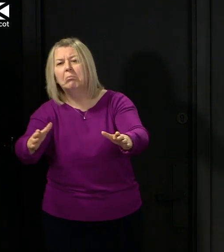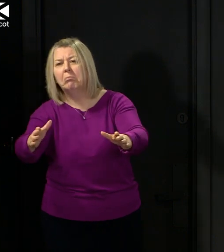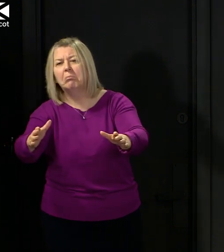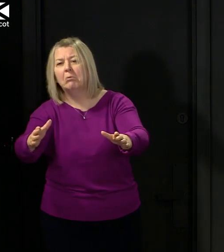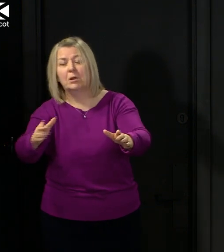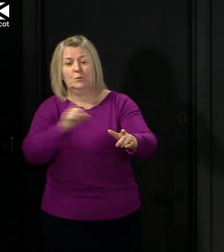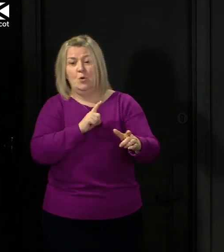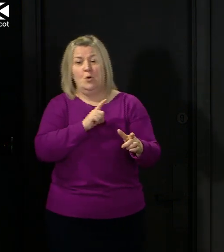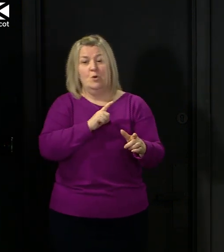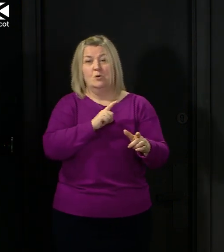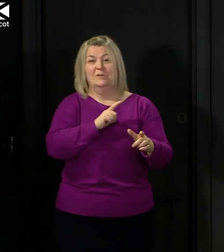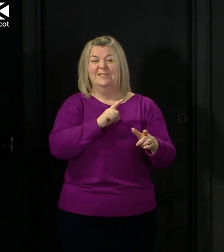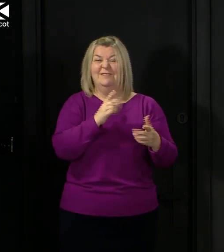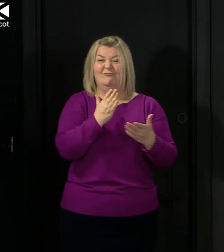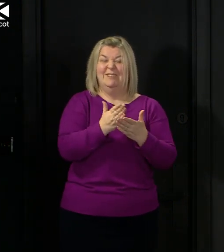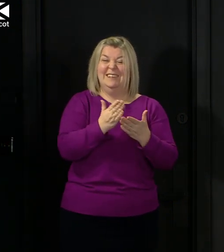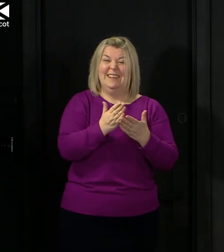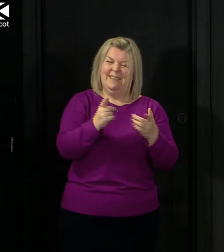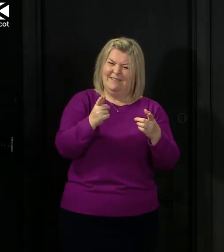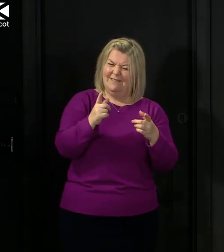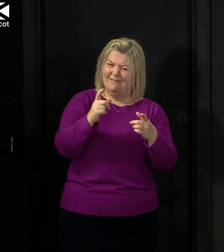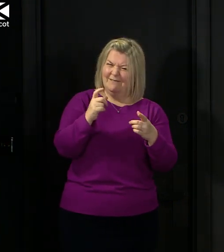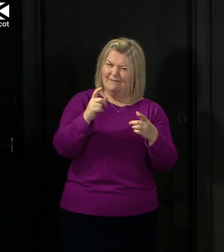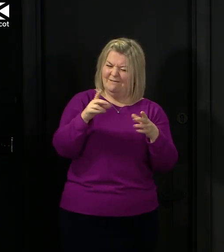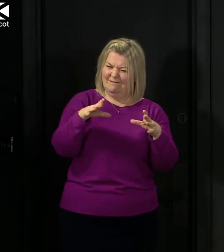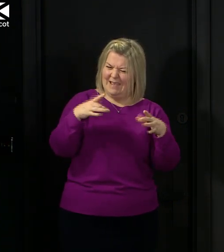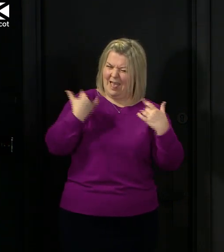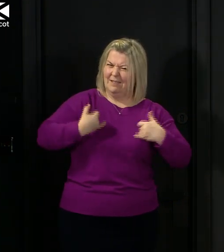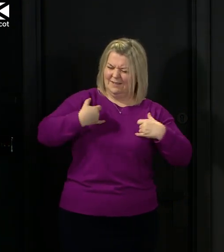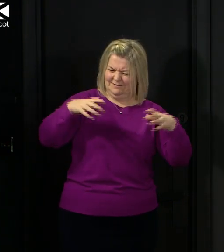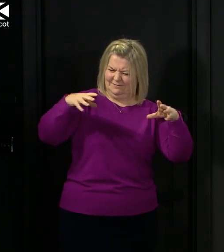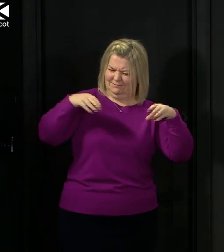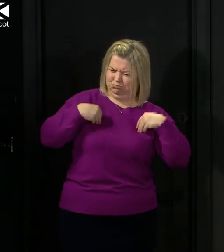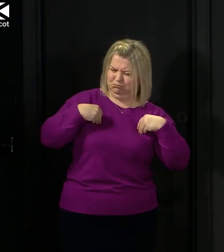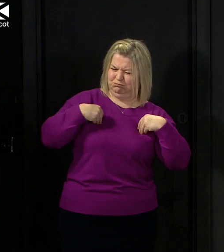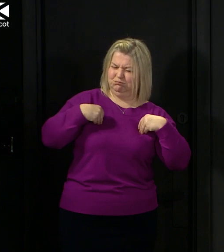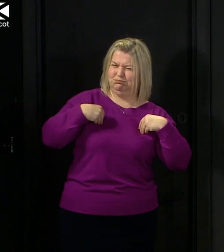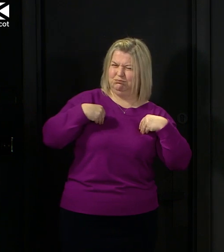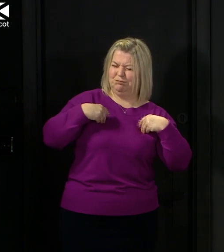that different stages of this virus take to develop. So at the time these measures were